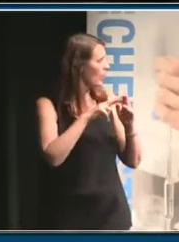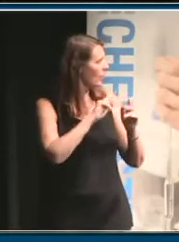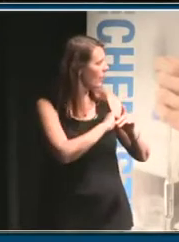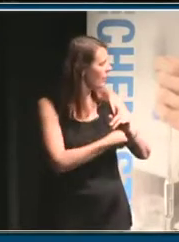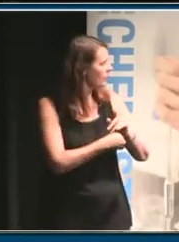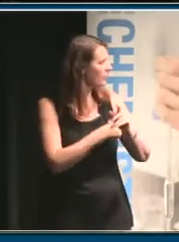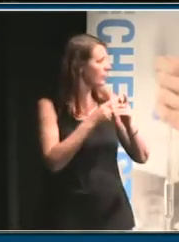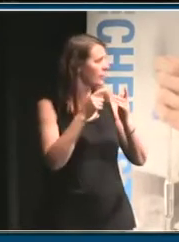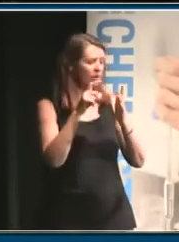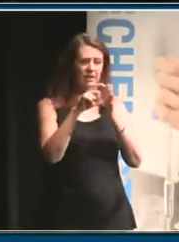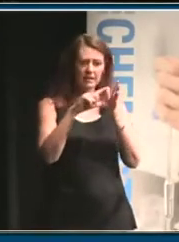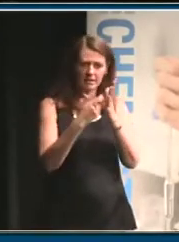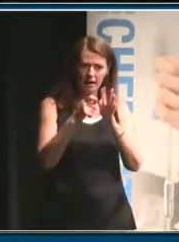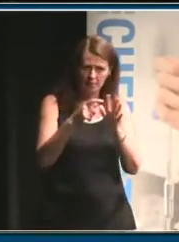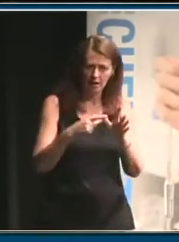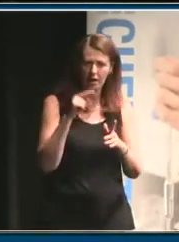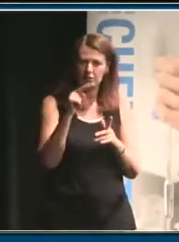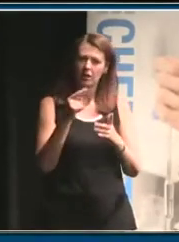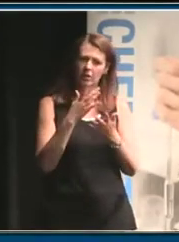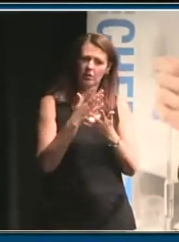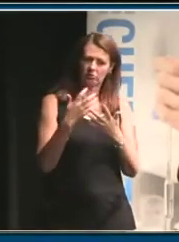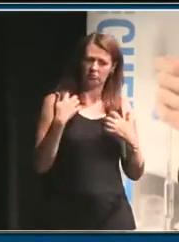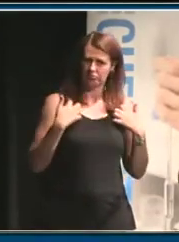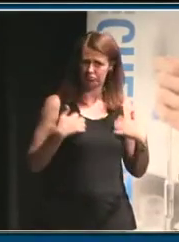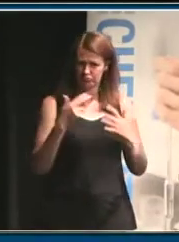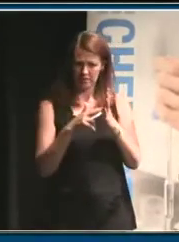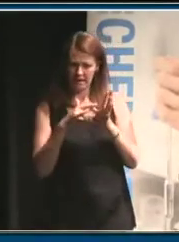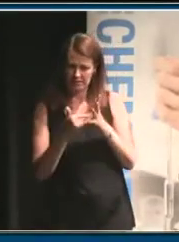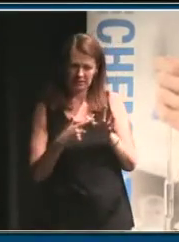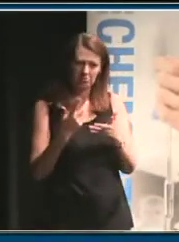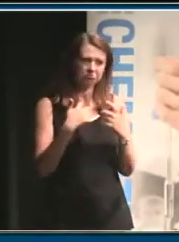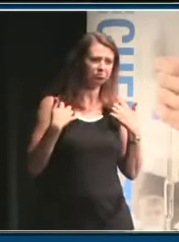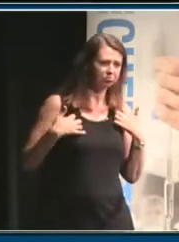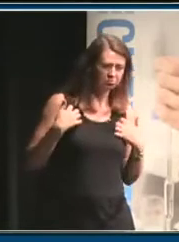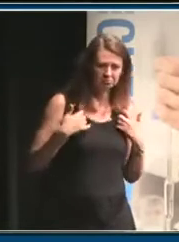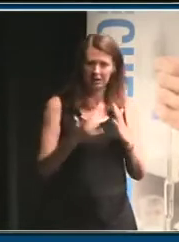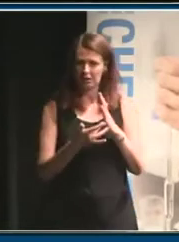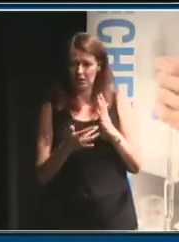NASA, that's really kind of exciting technologies that we're doing. We have a lot of technologies